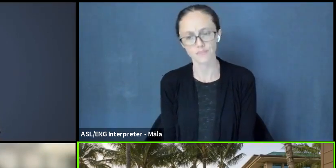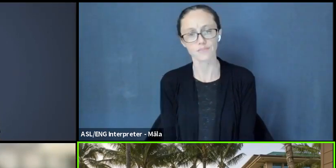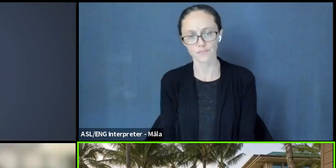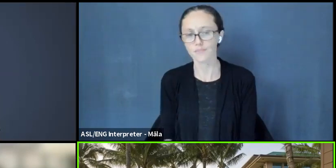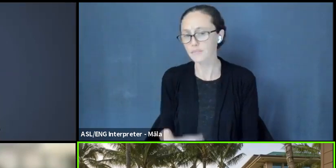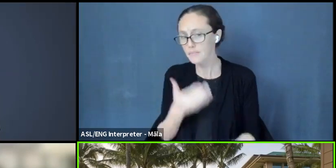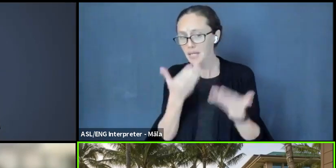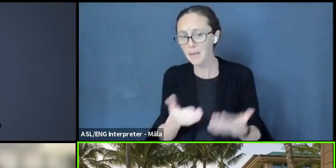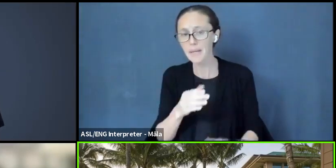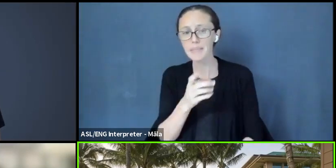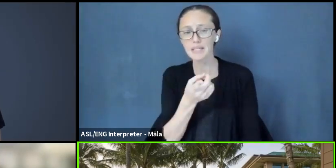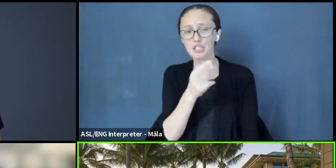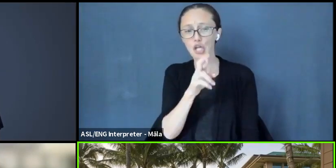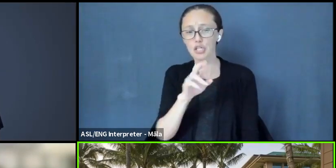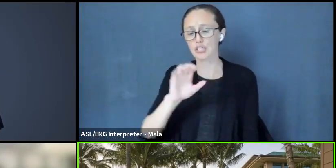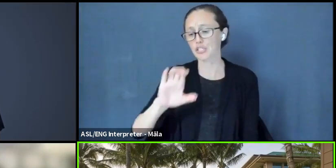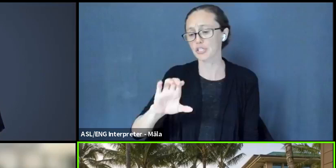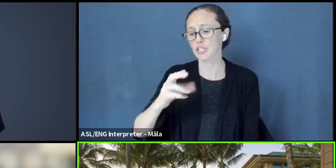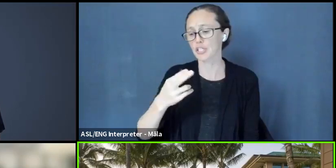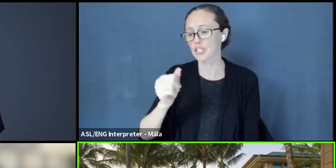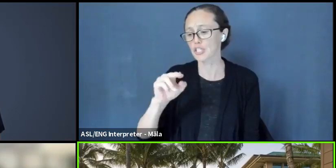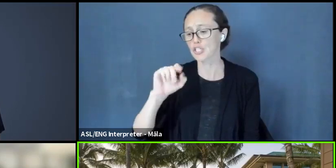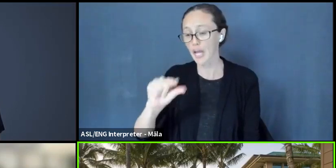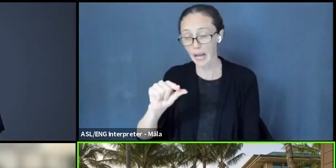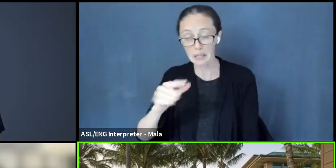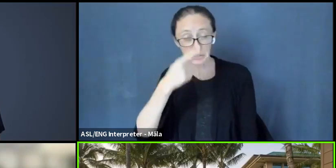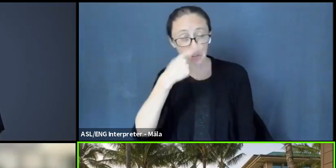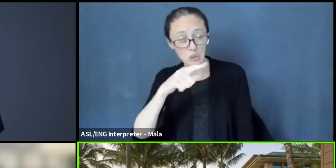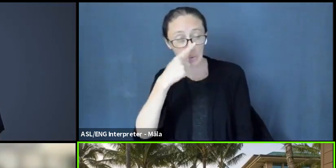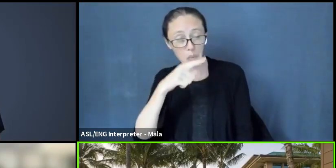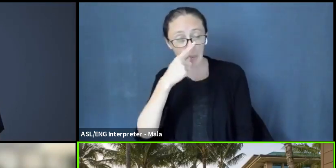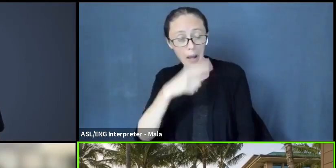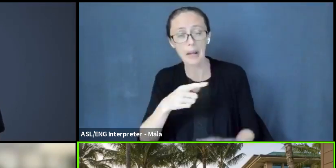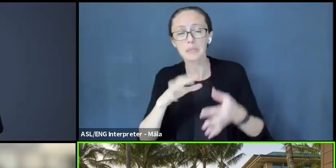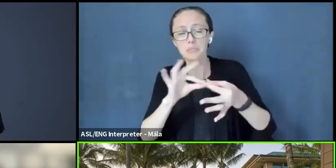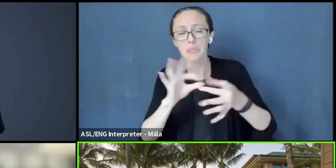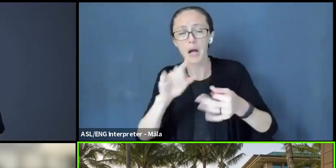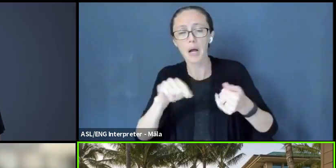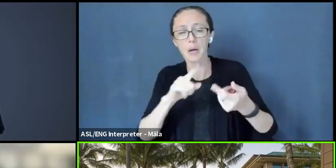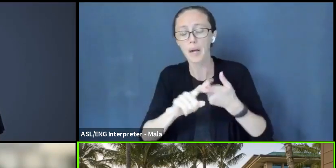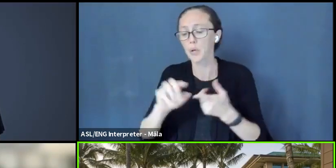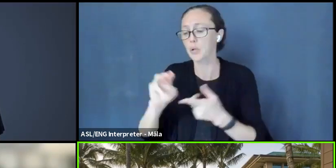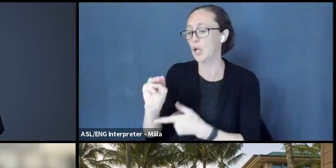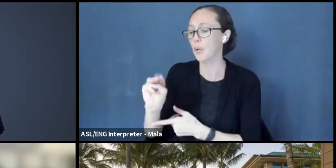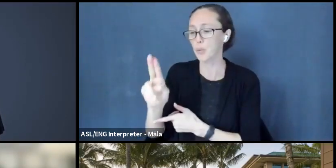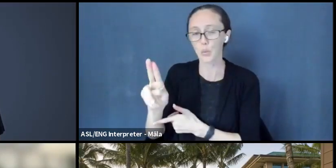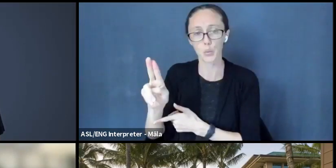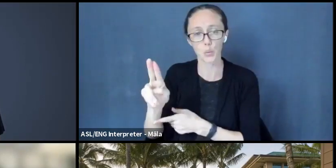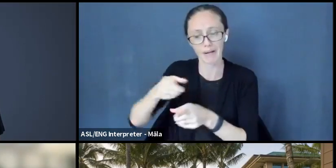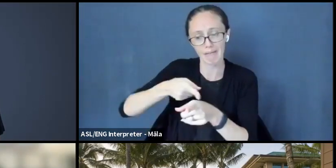Dr. Chang, would you be willing to speak a little bit about the Mu variant? DR. Sure.